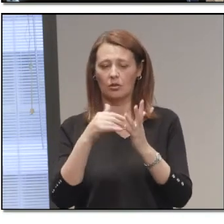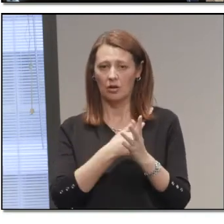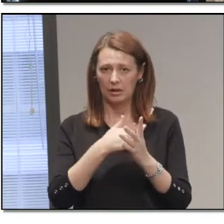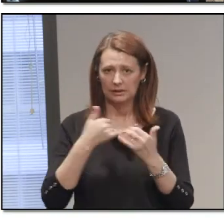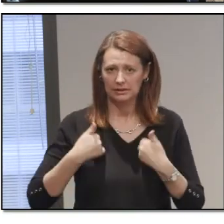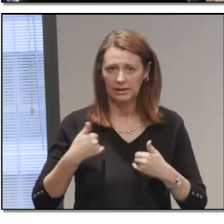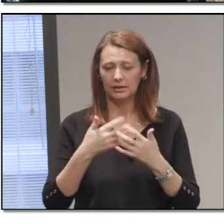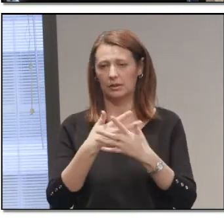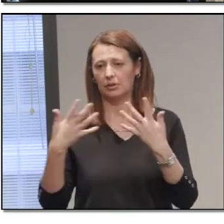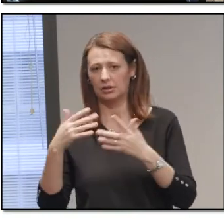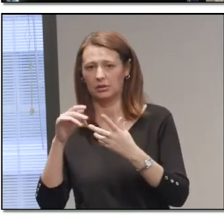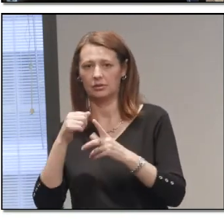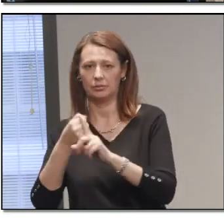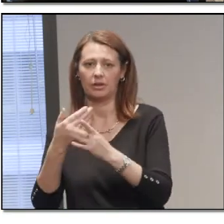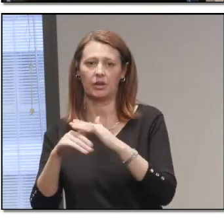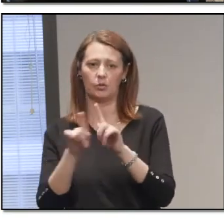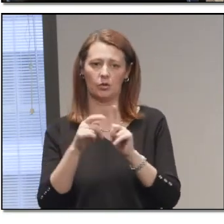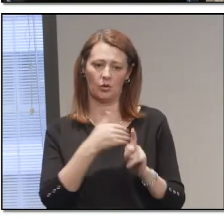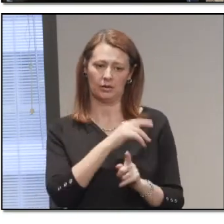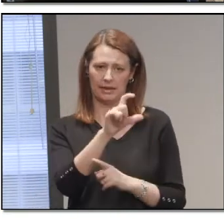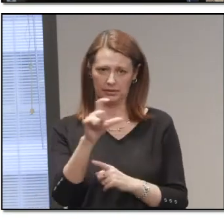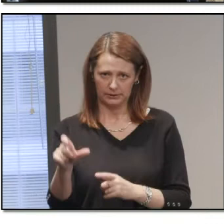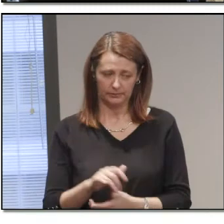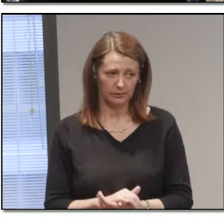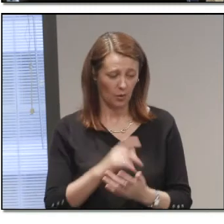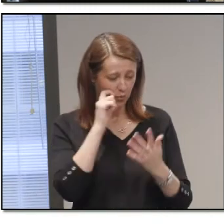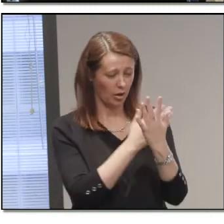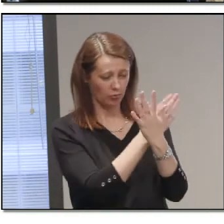and cancer. Now I m not going to go through all of these, you'll be pleased to know,